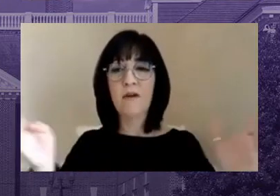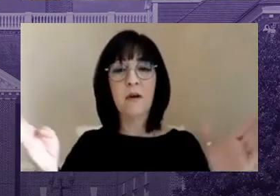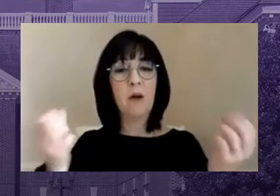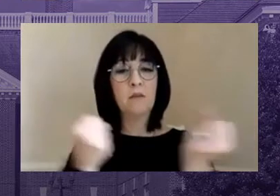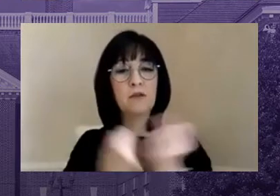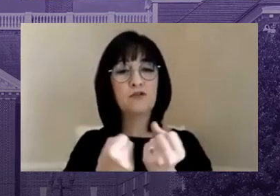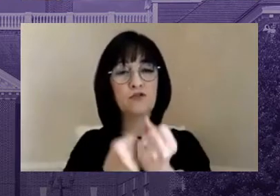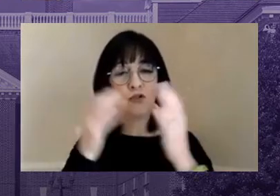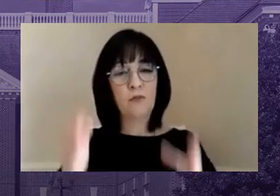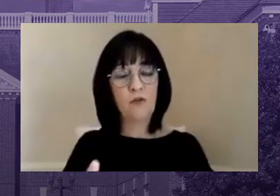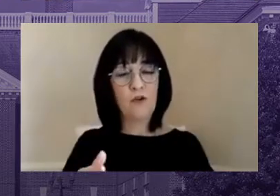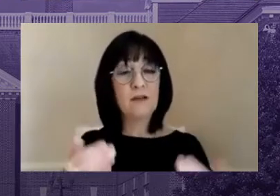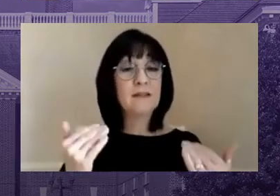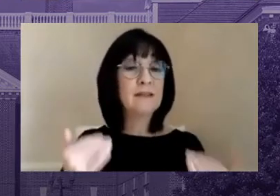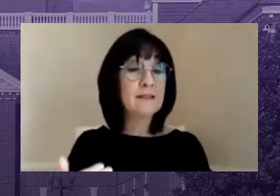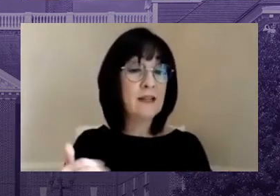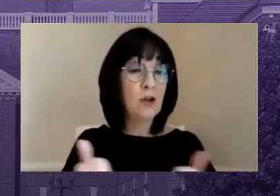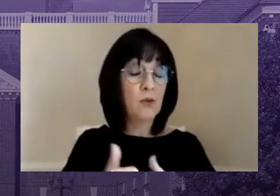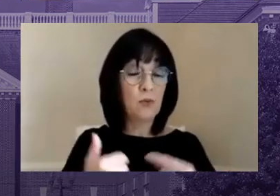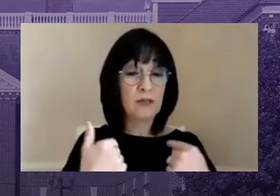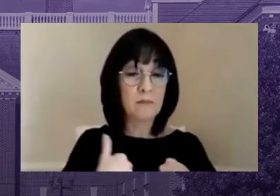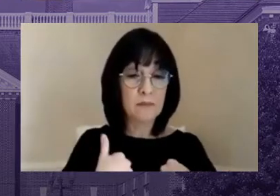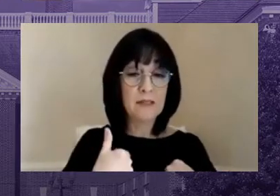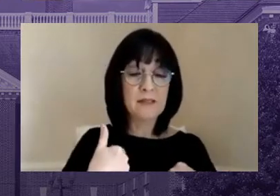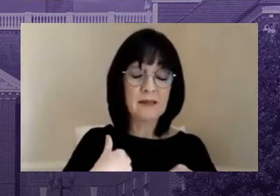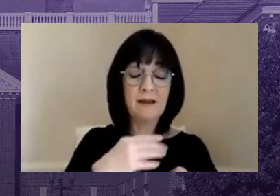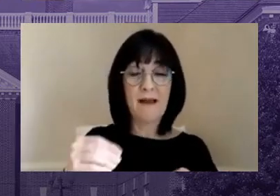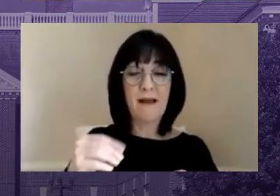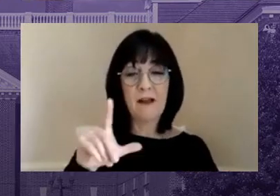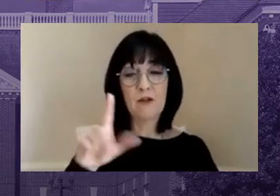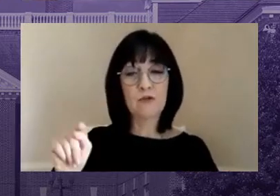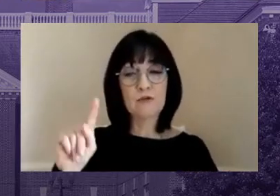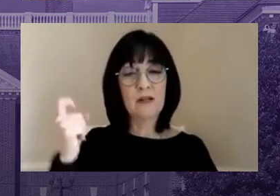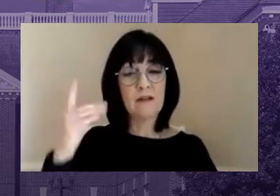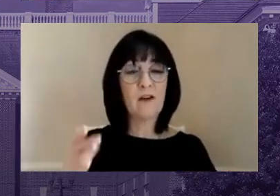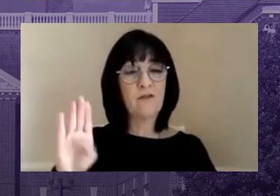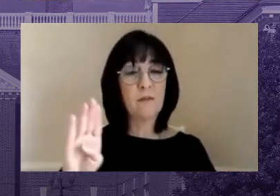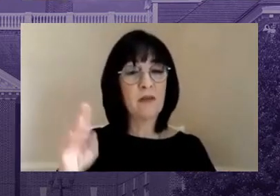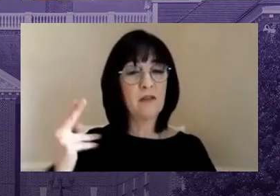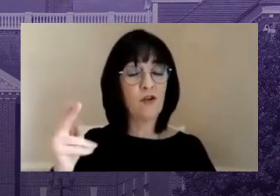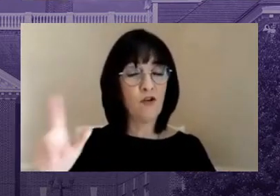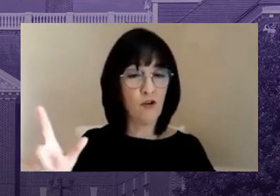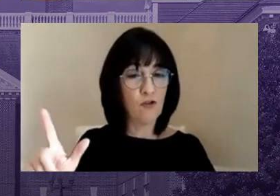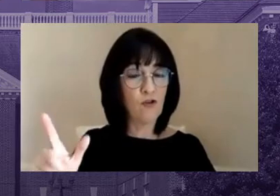and Bethany Hall-Long Lieutenant Governor, do hereby declare April 2021 is the month of the